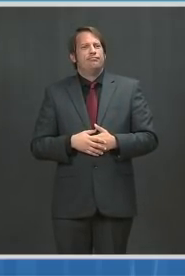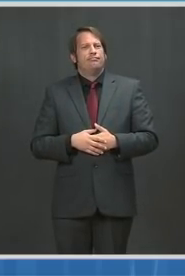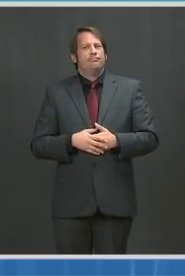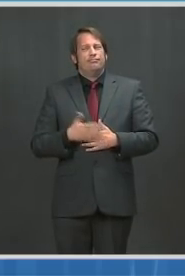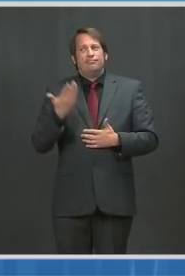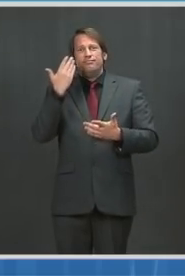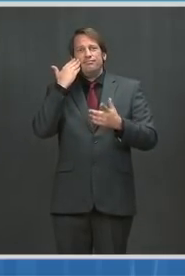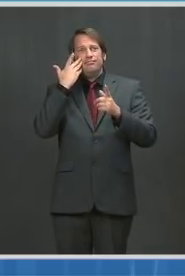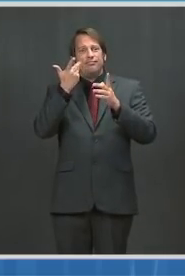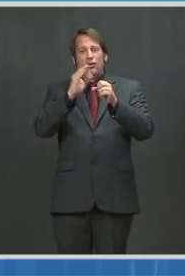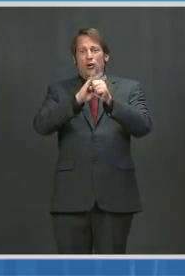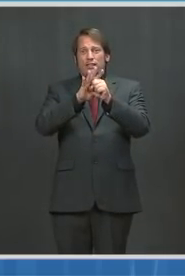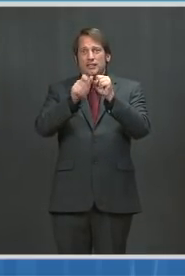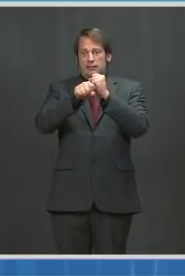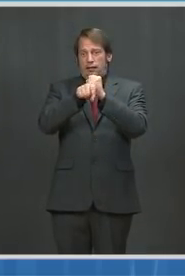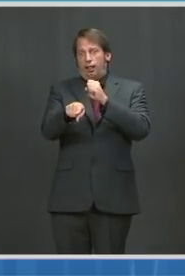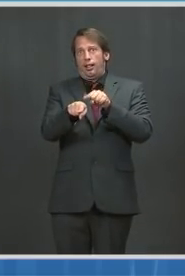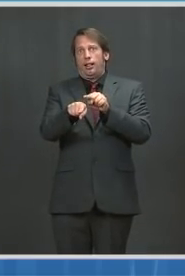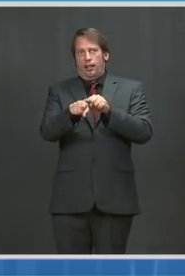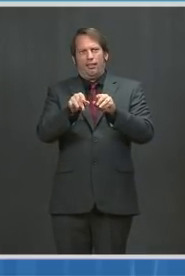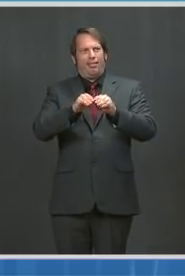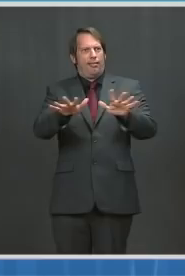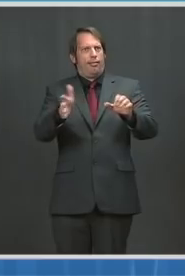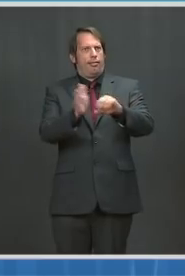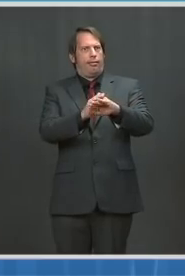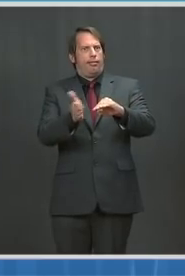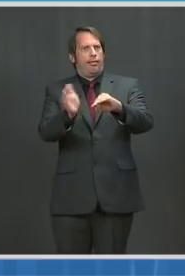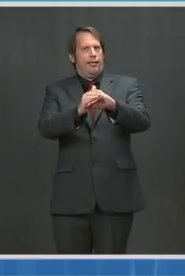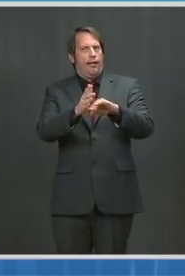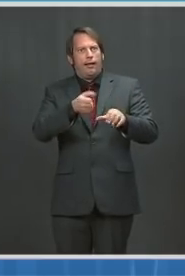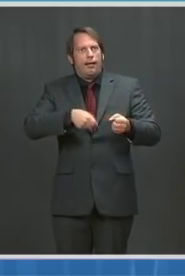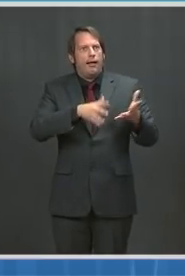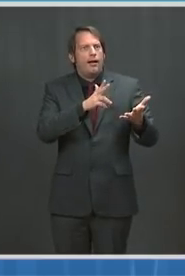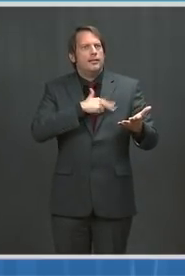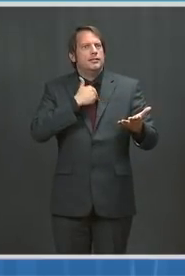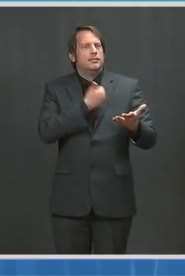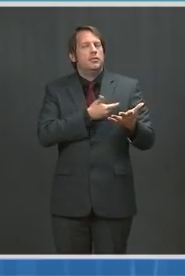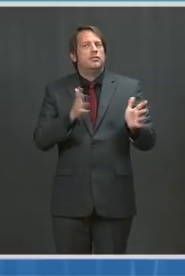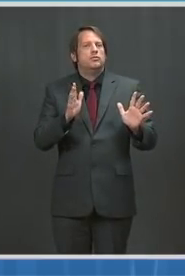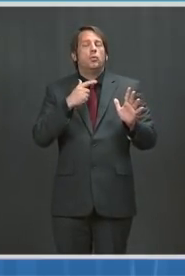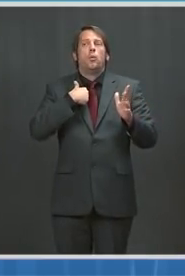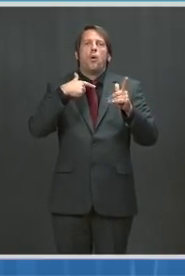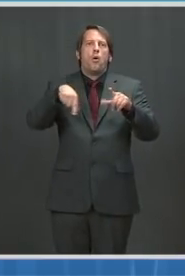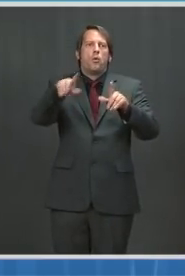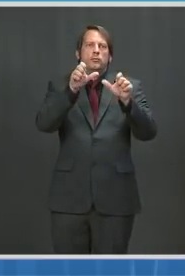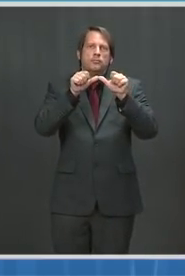and there is so much reason for so much hope. Thank you. I'll now turn things over to Dr. Fauci.